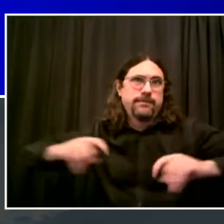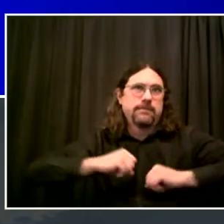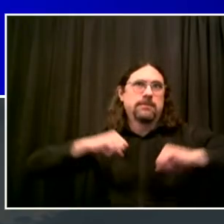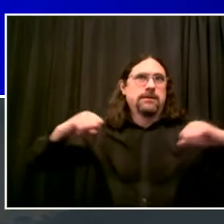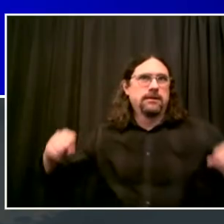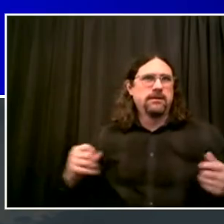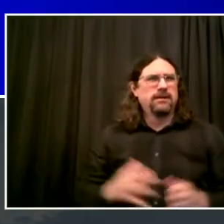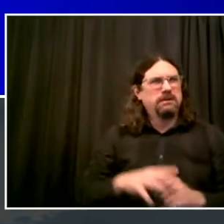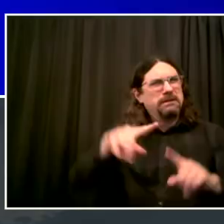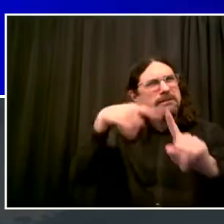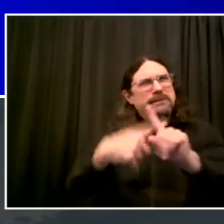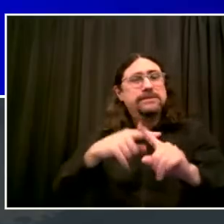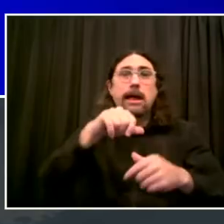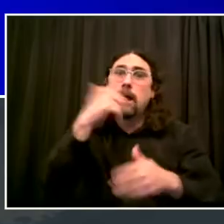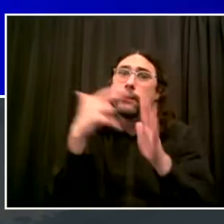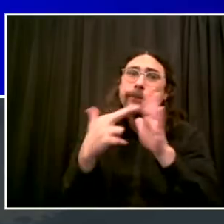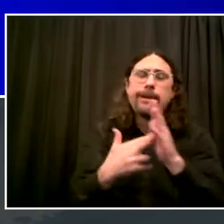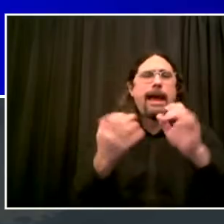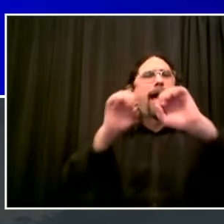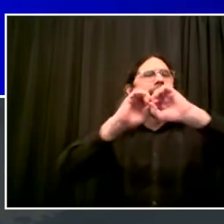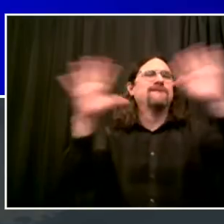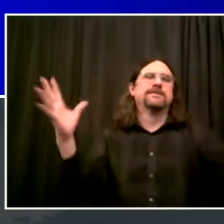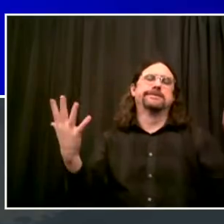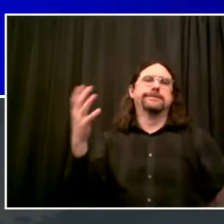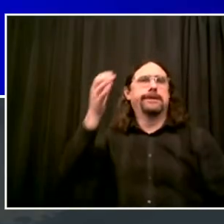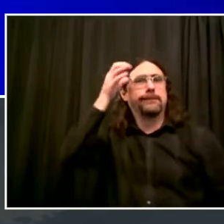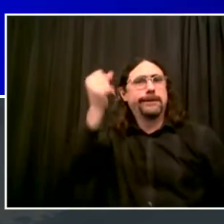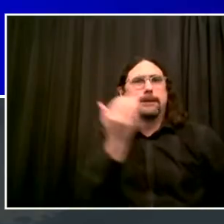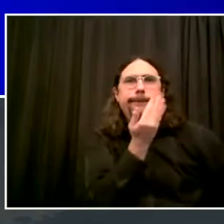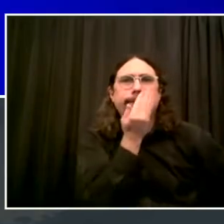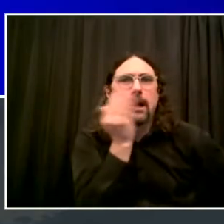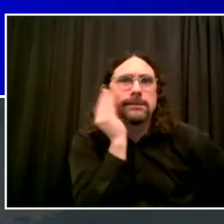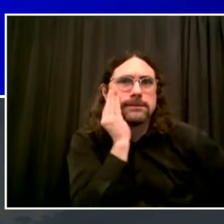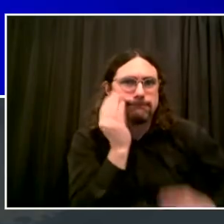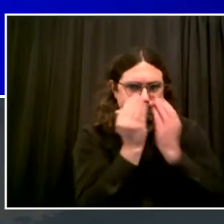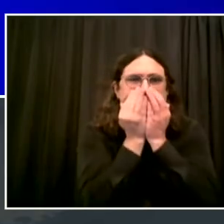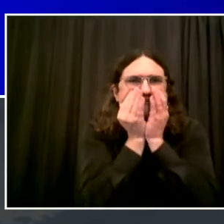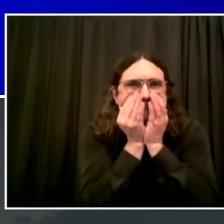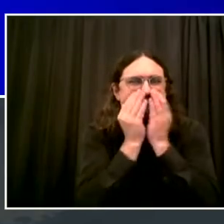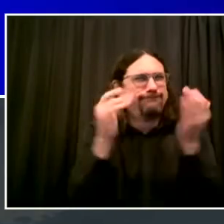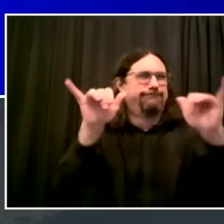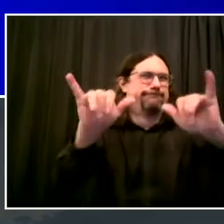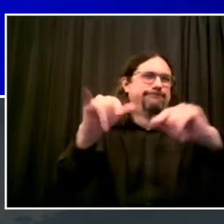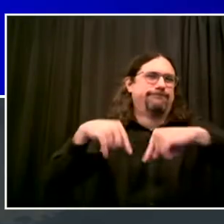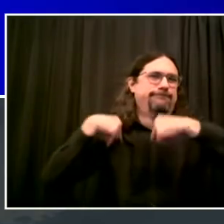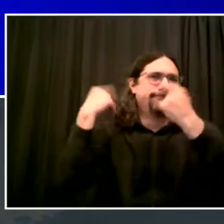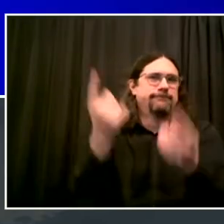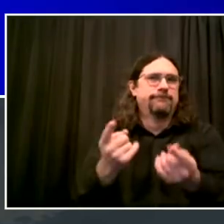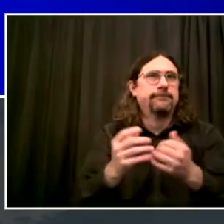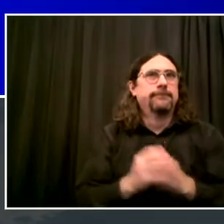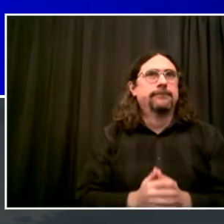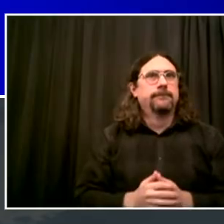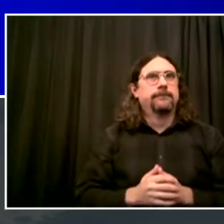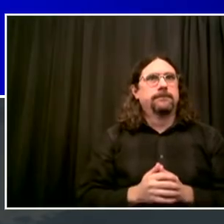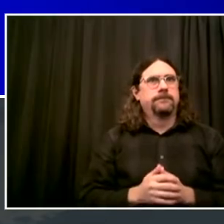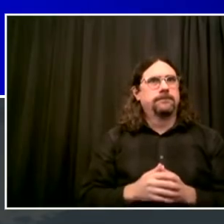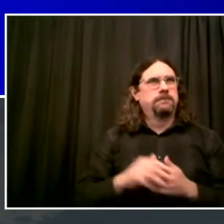OTHF E DISEASE. OBVIOUSLY, PPE. SOME COMPANIES NEED MORE